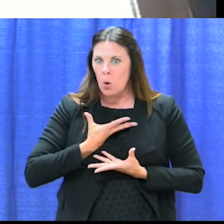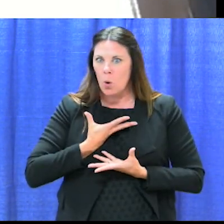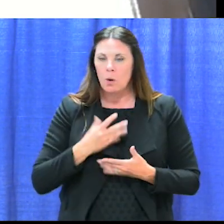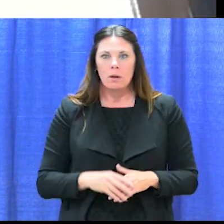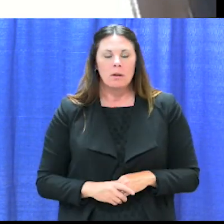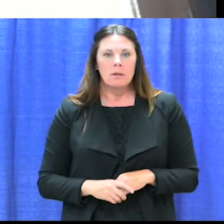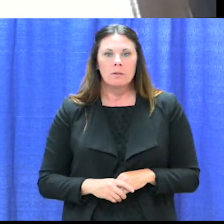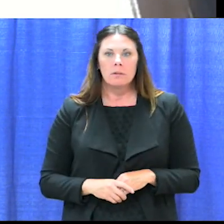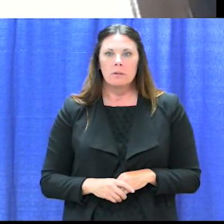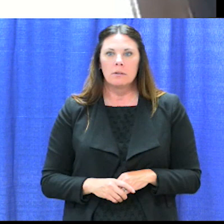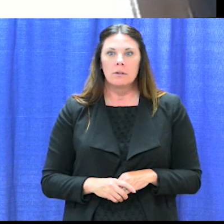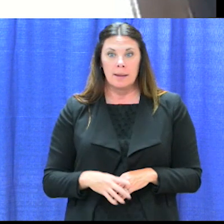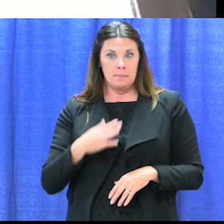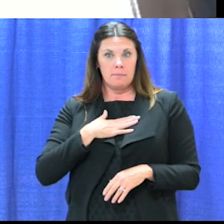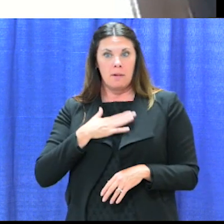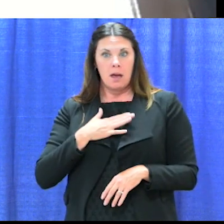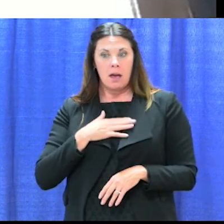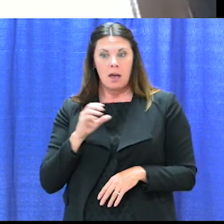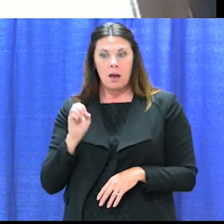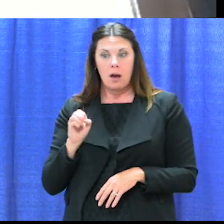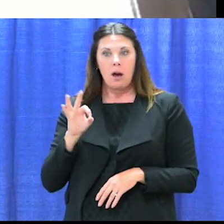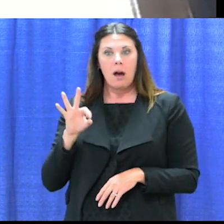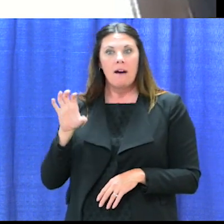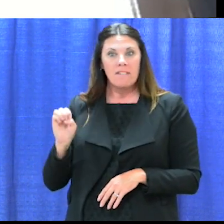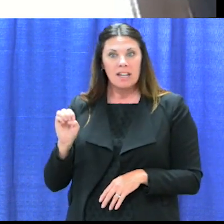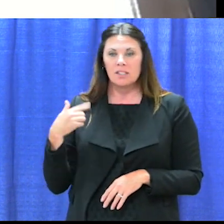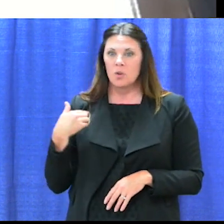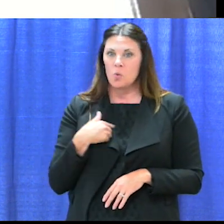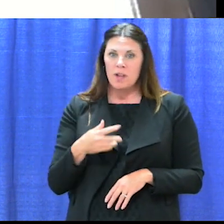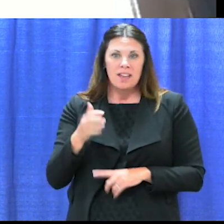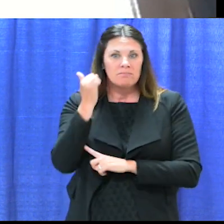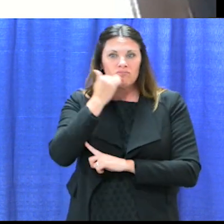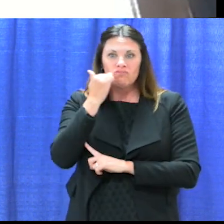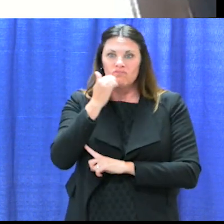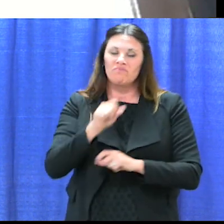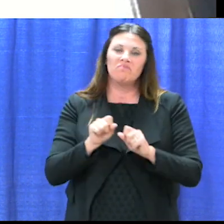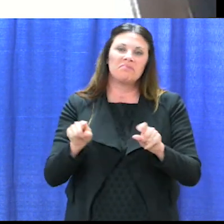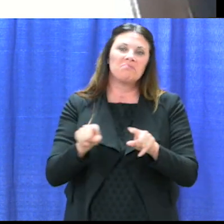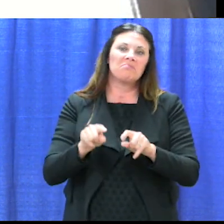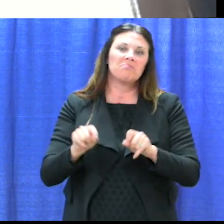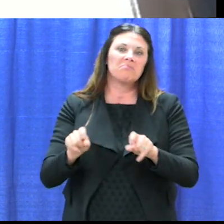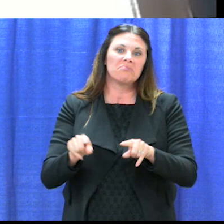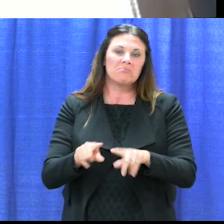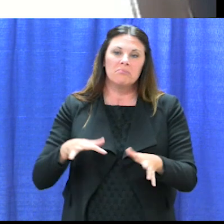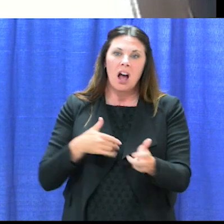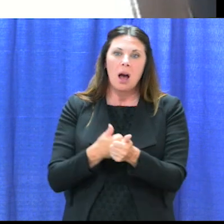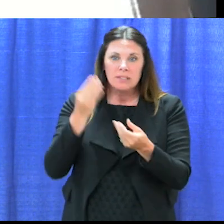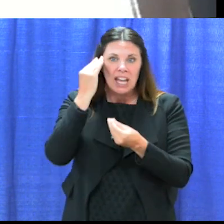We are putting out of my office out updates on a regular basis to our like I said to the